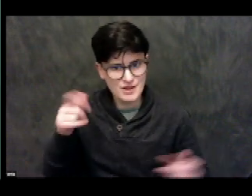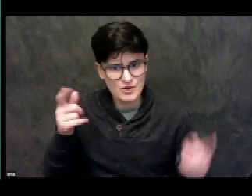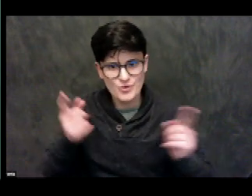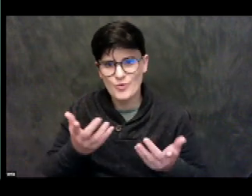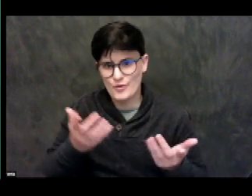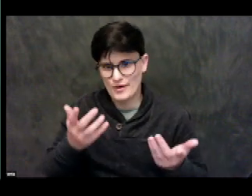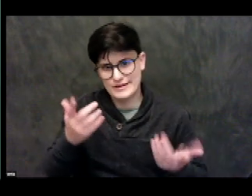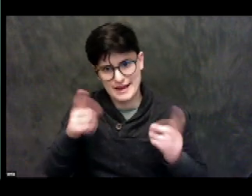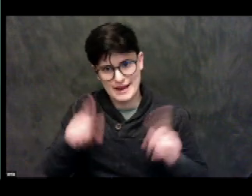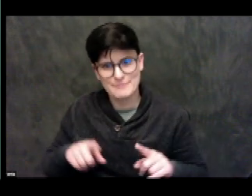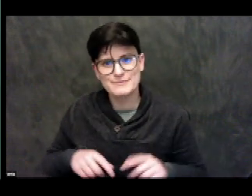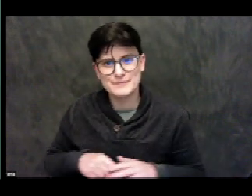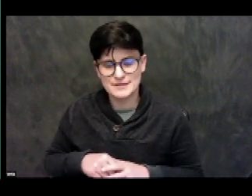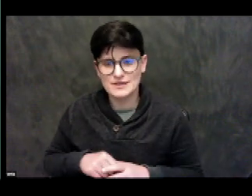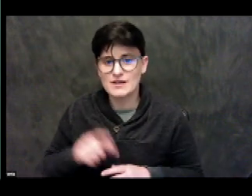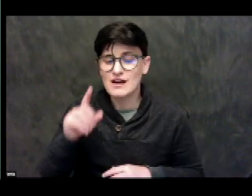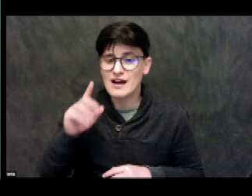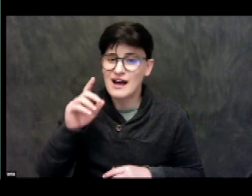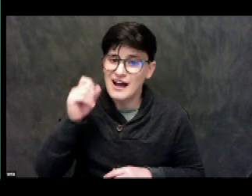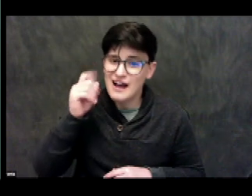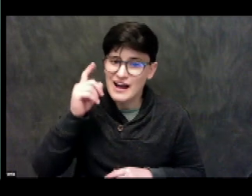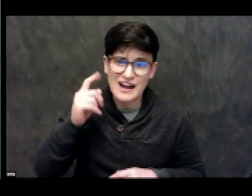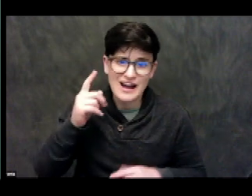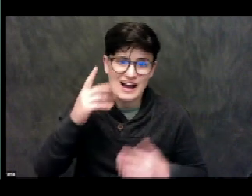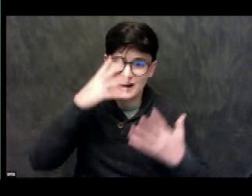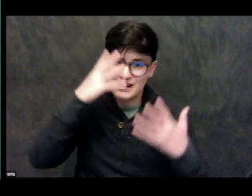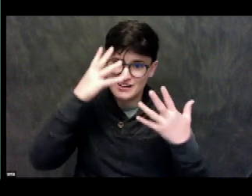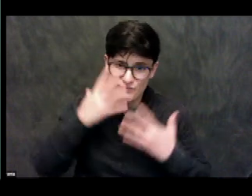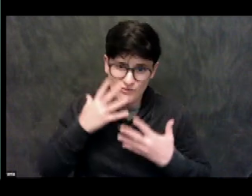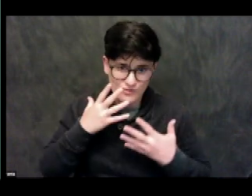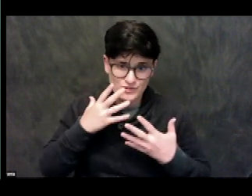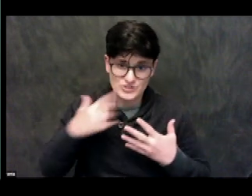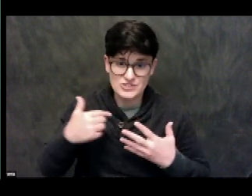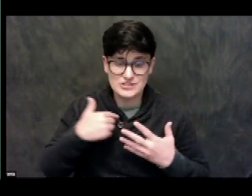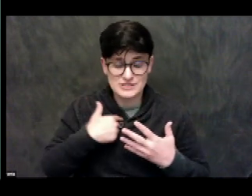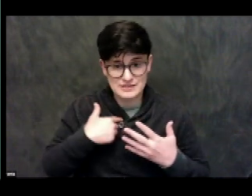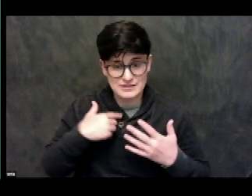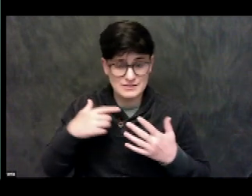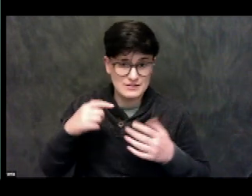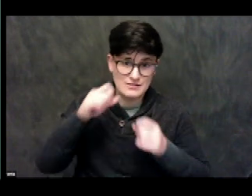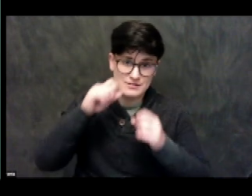Unfortunately, afterwards, when I came out of anesthesia,